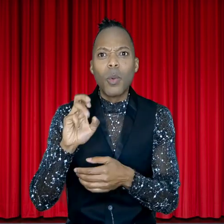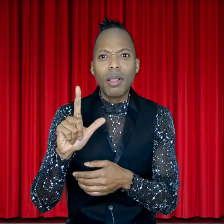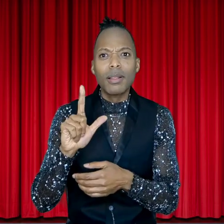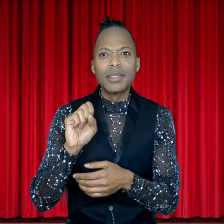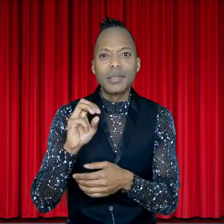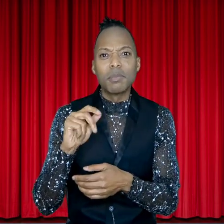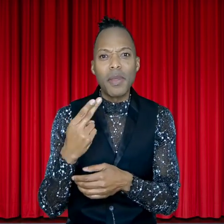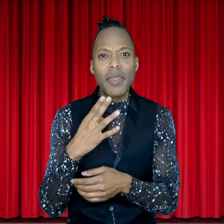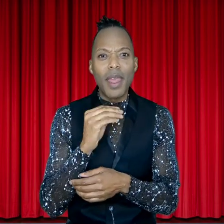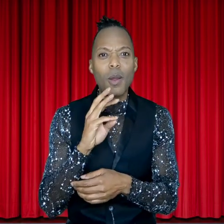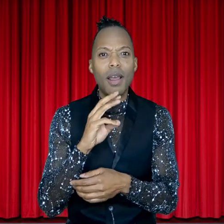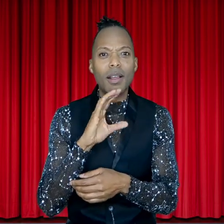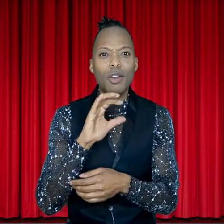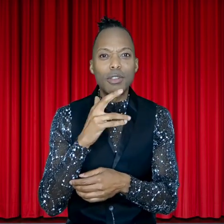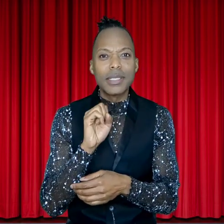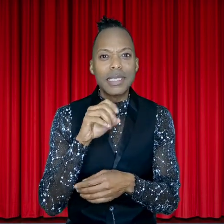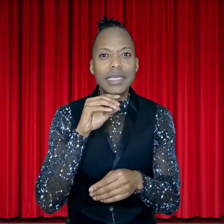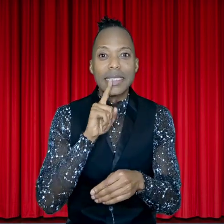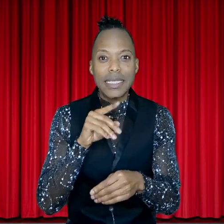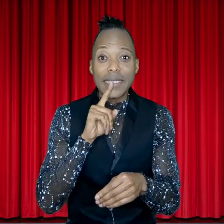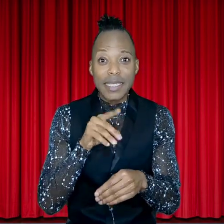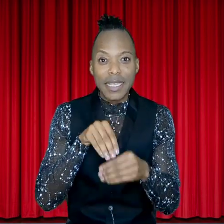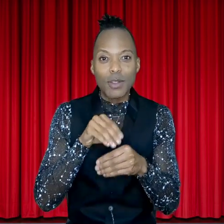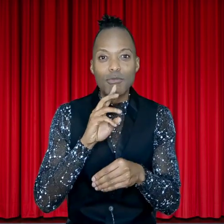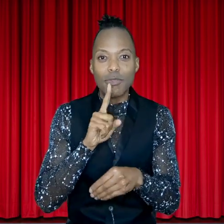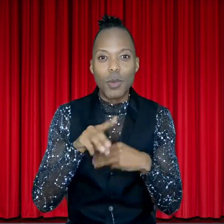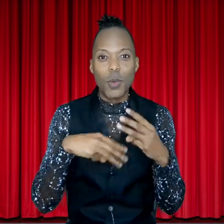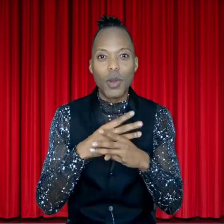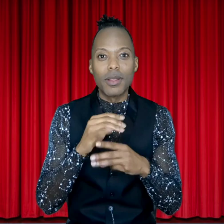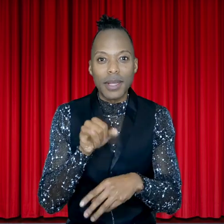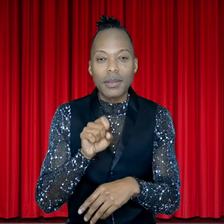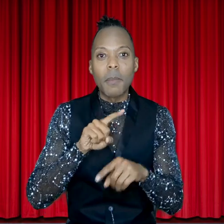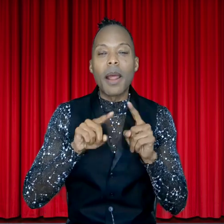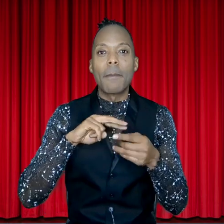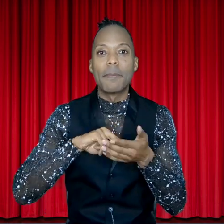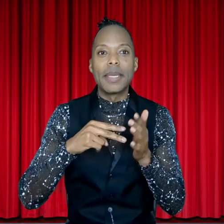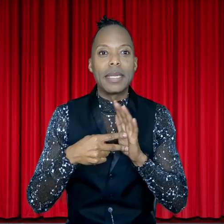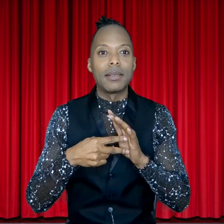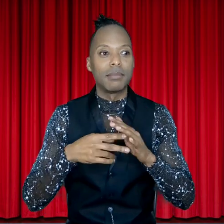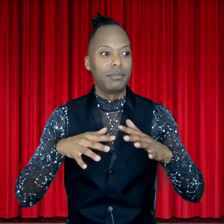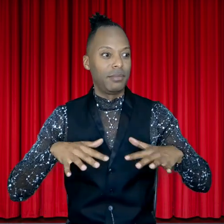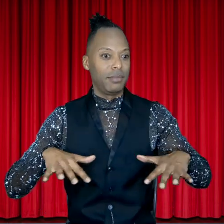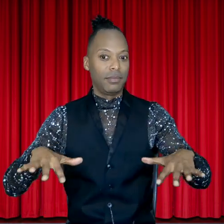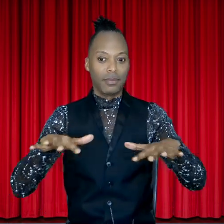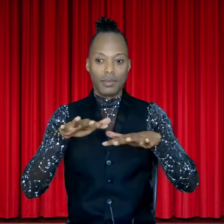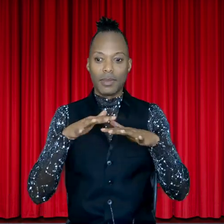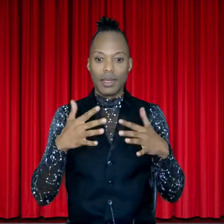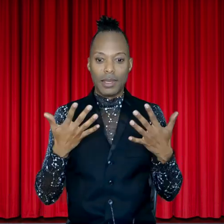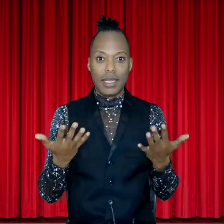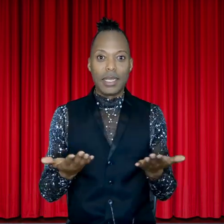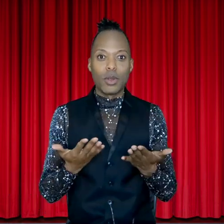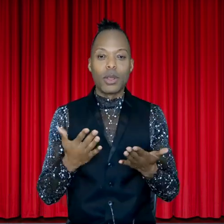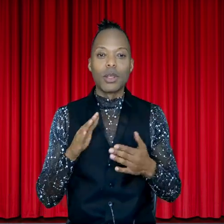but I mean here, your home -- space, your space!